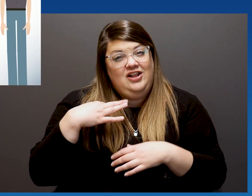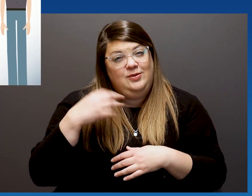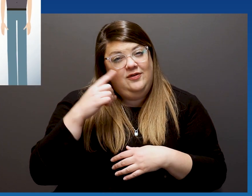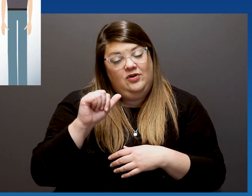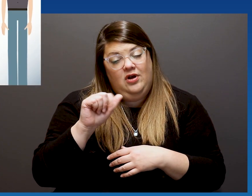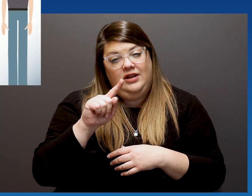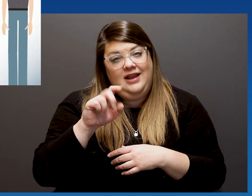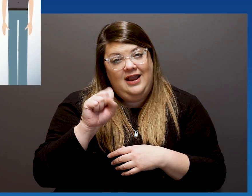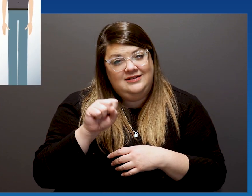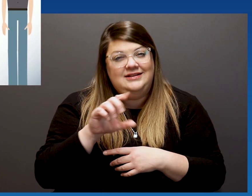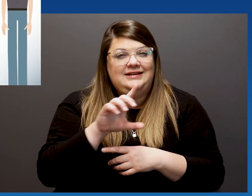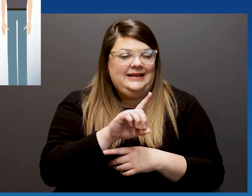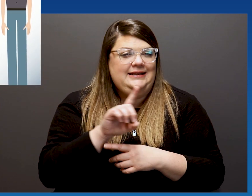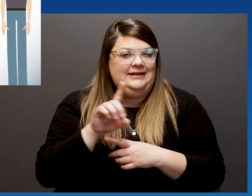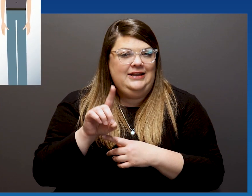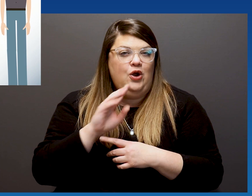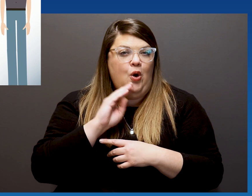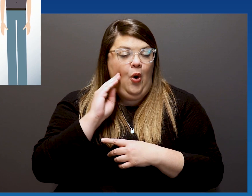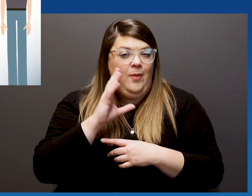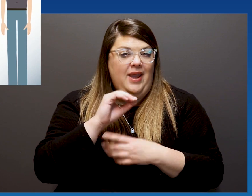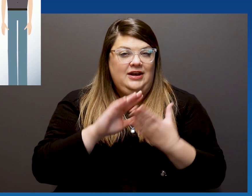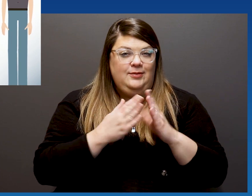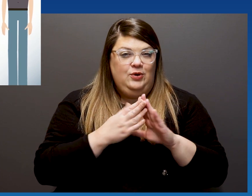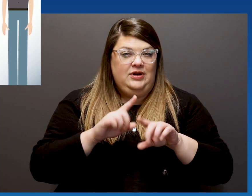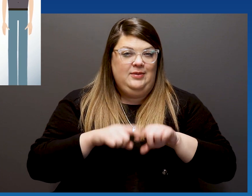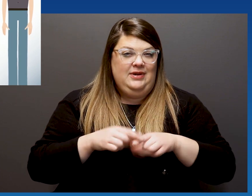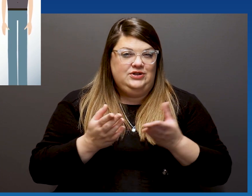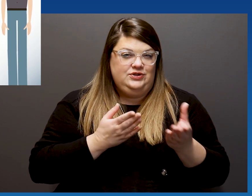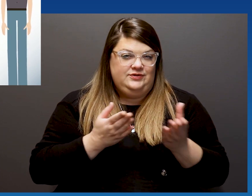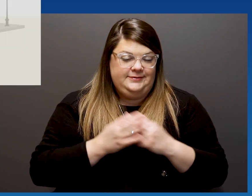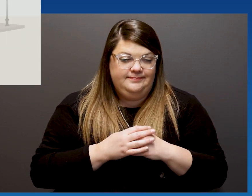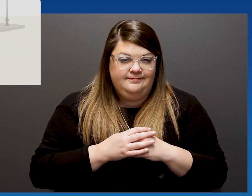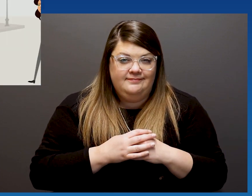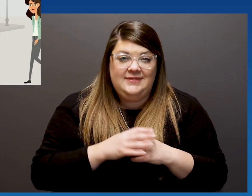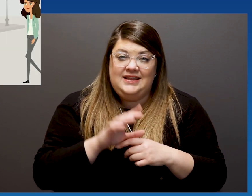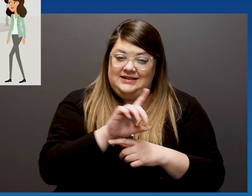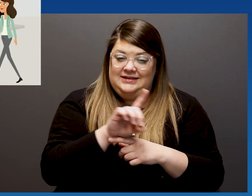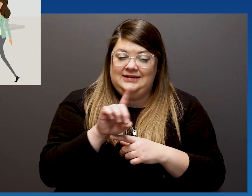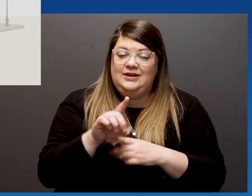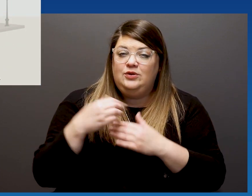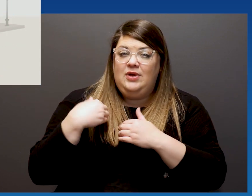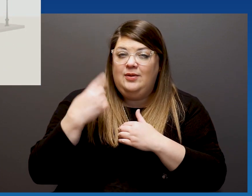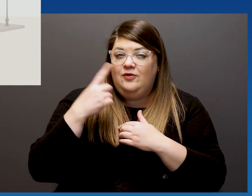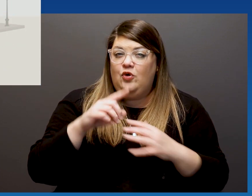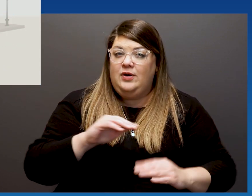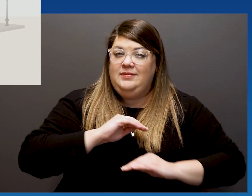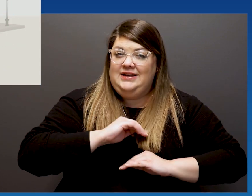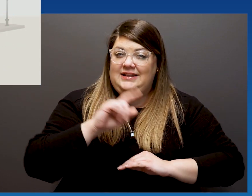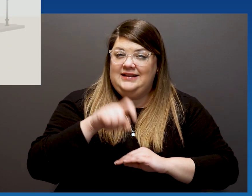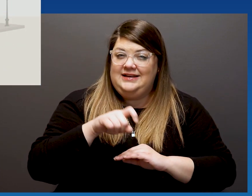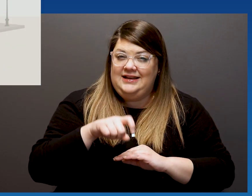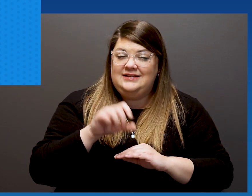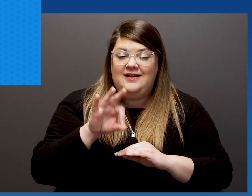DDD home and community-based services. The division is responsible for meeting the needs of the member.